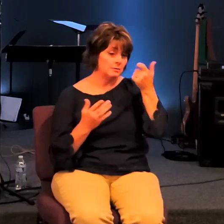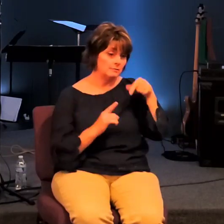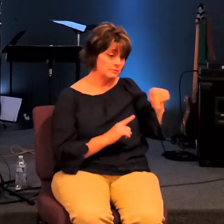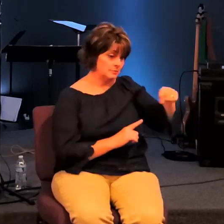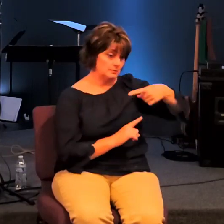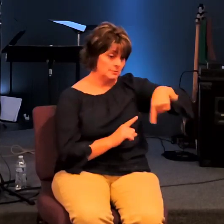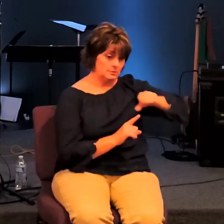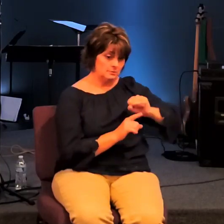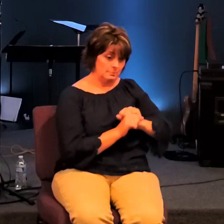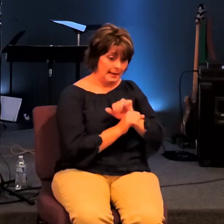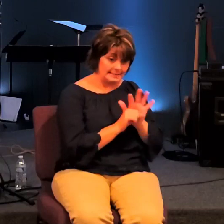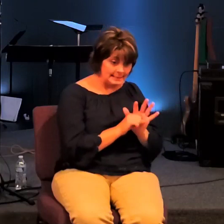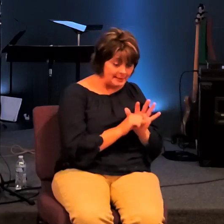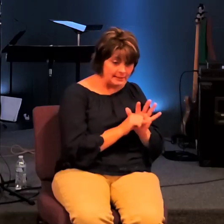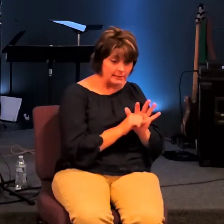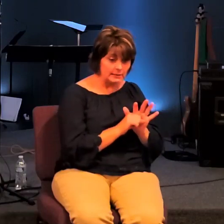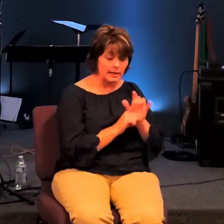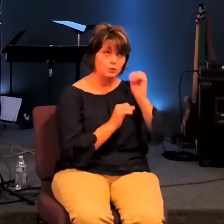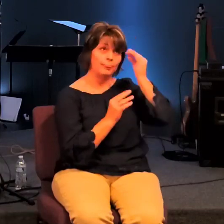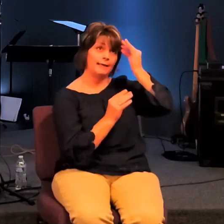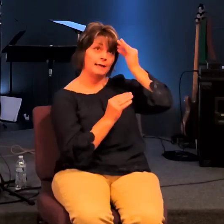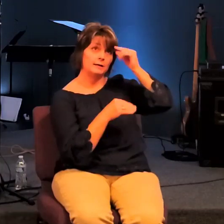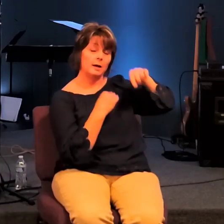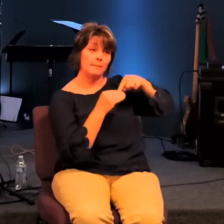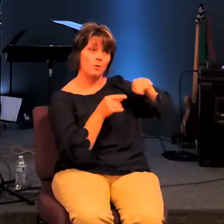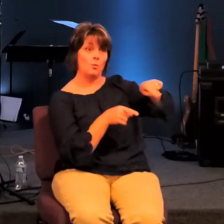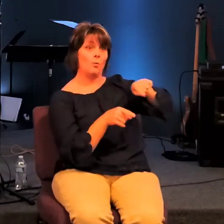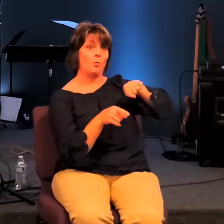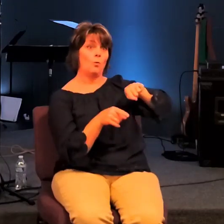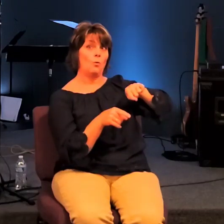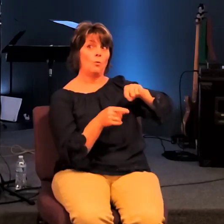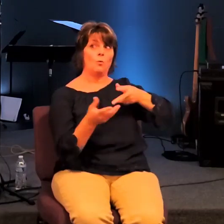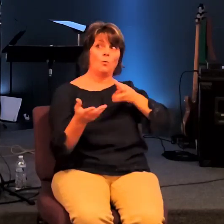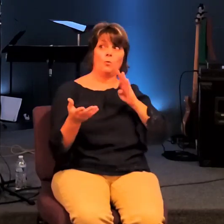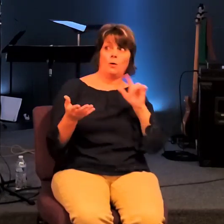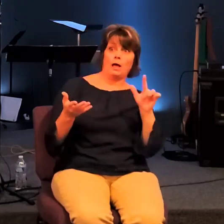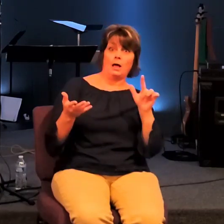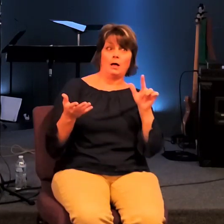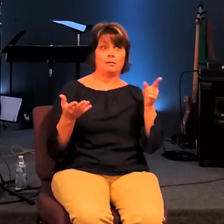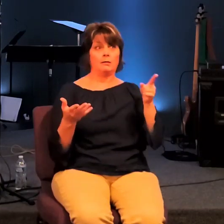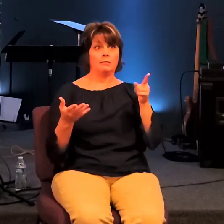pandemic and you're thinking in terms of you know what's going on with the election what's